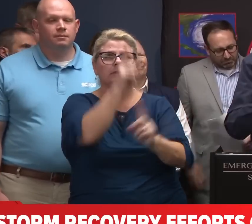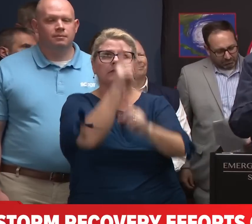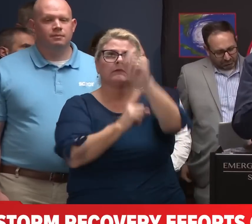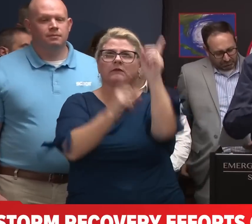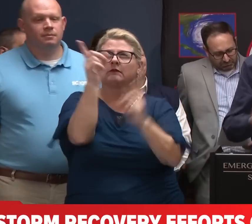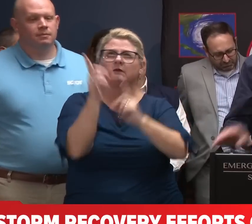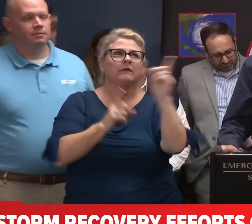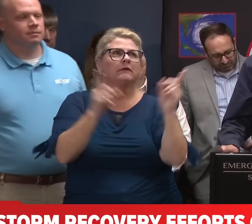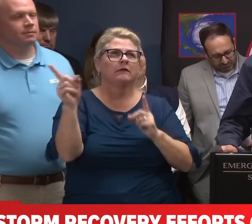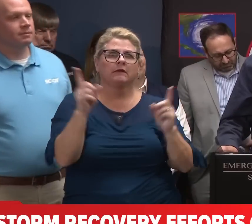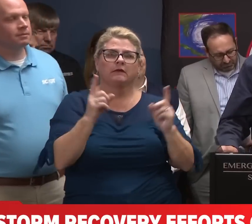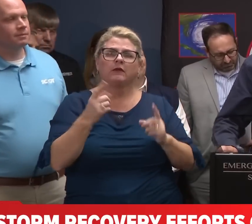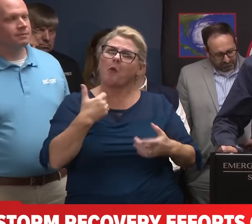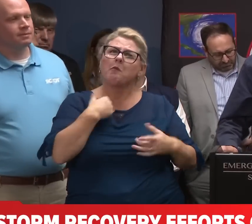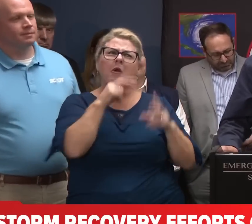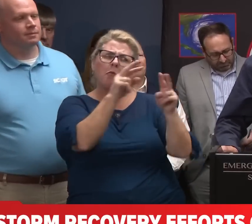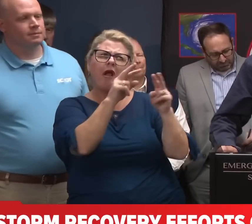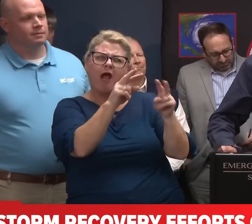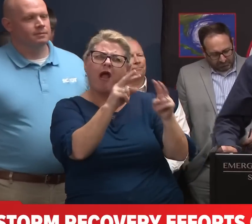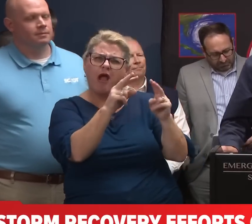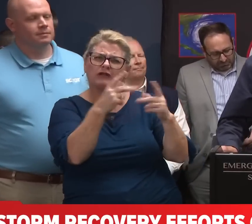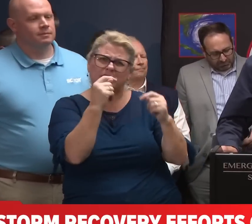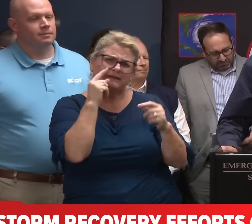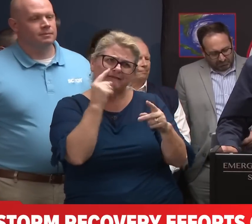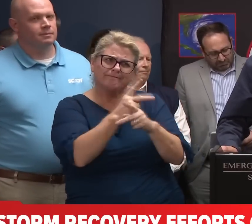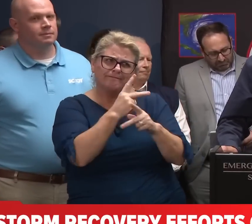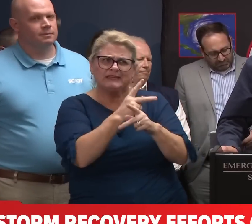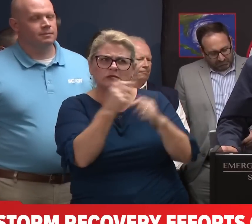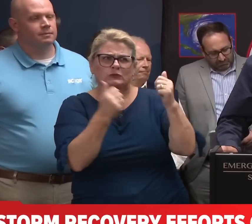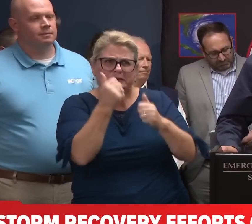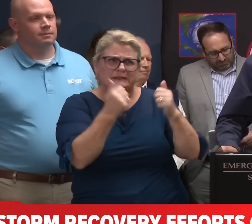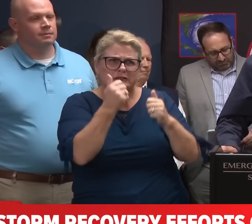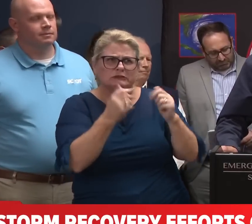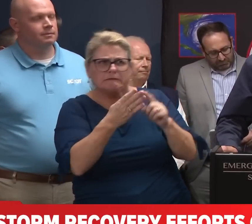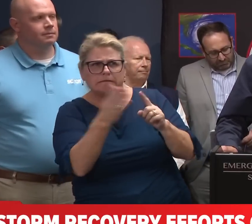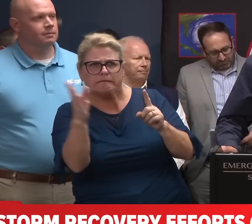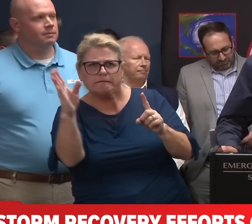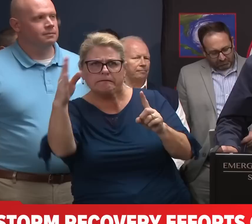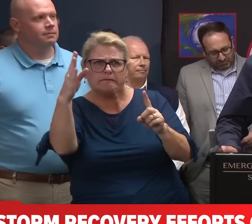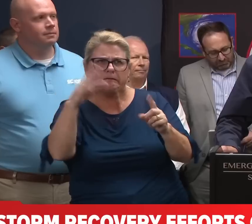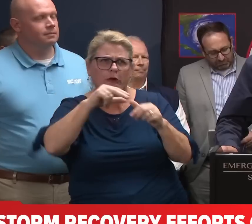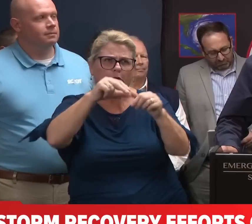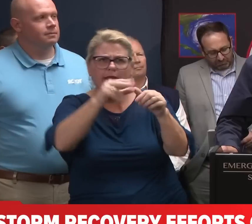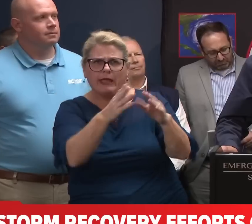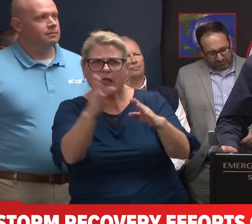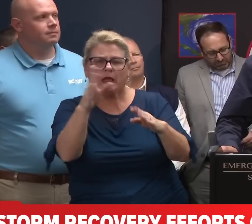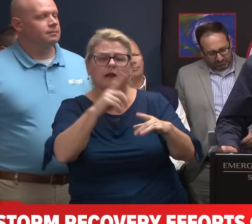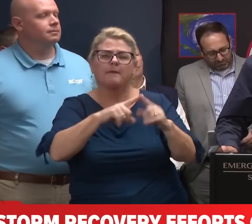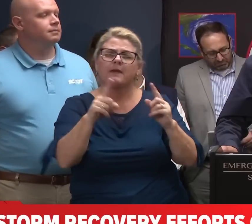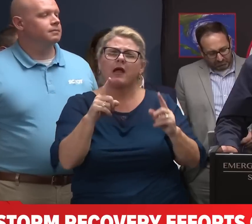So we, we watch all that and try to try to make the right decision. But uh generally the, the, the